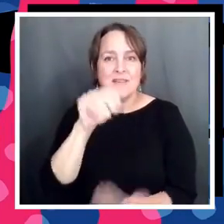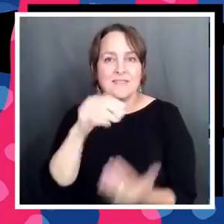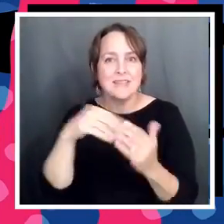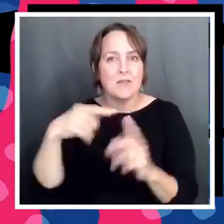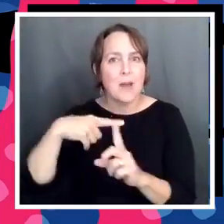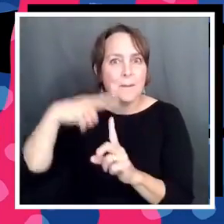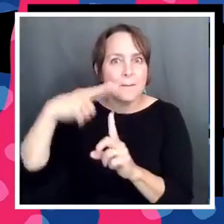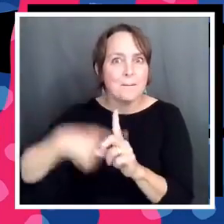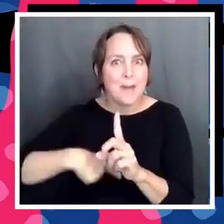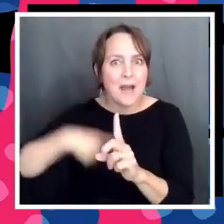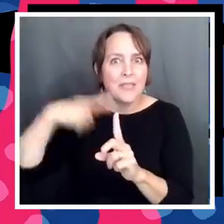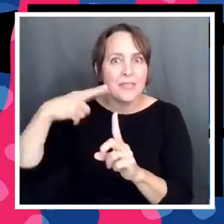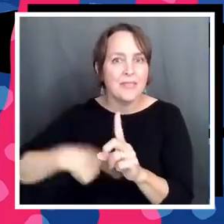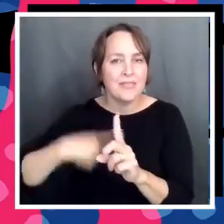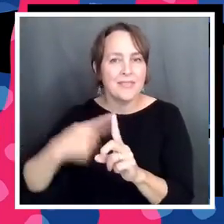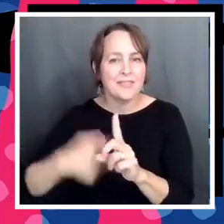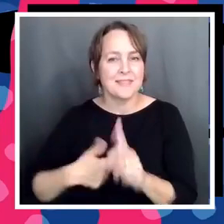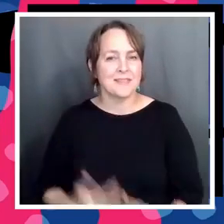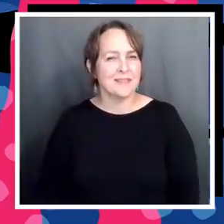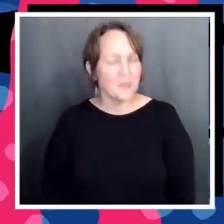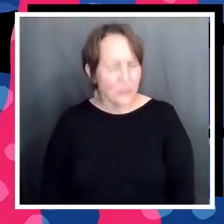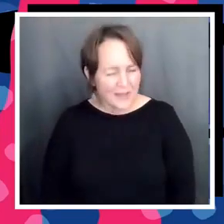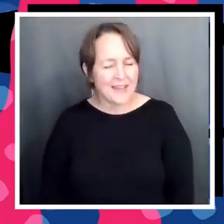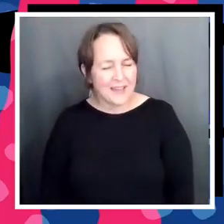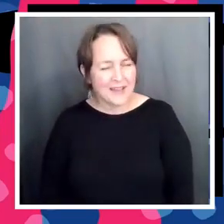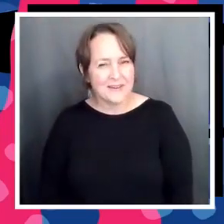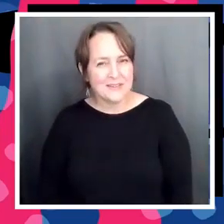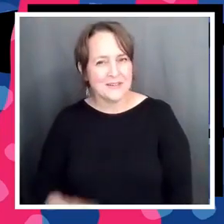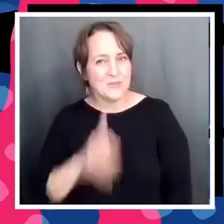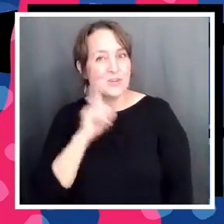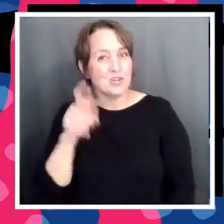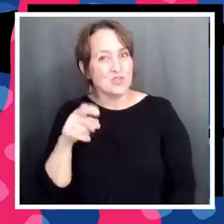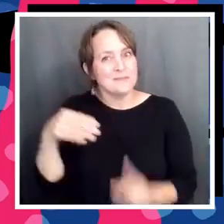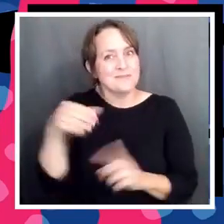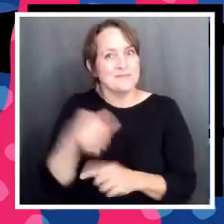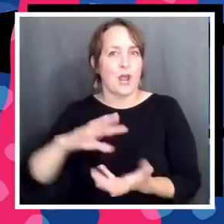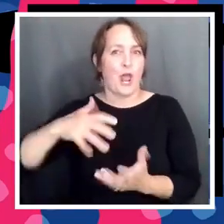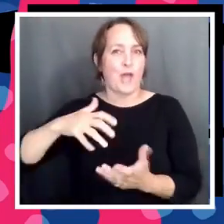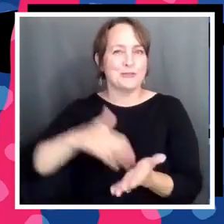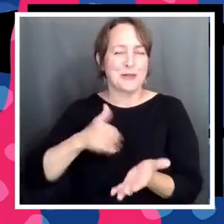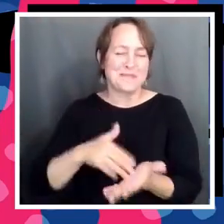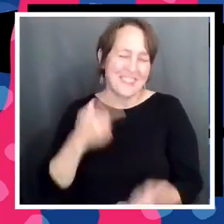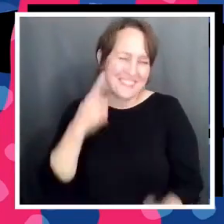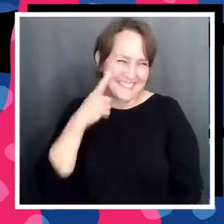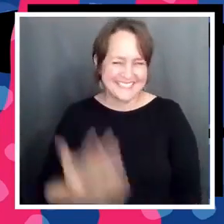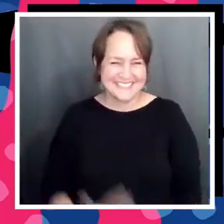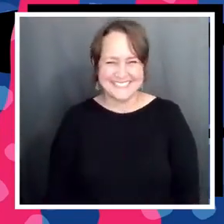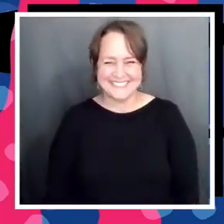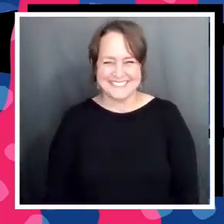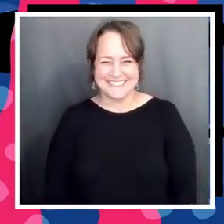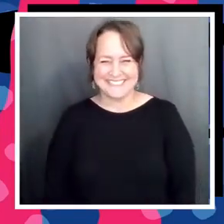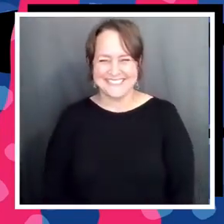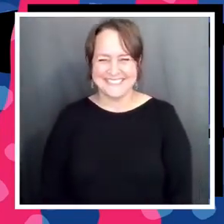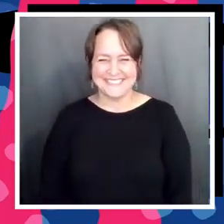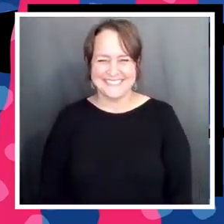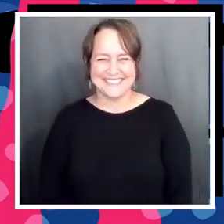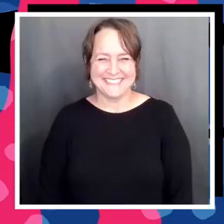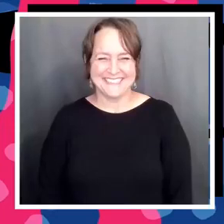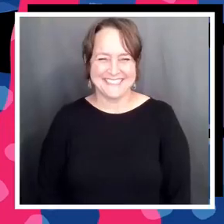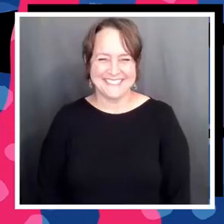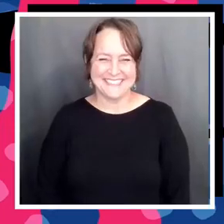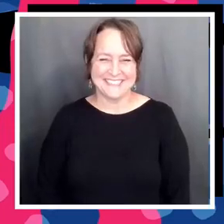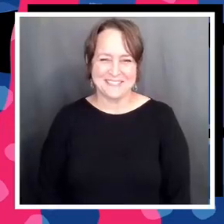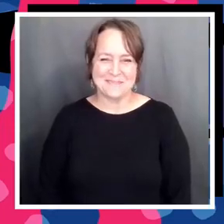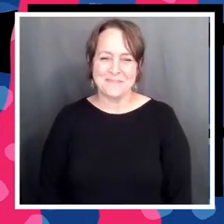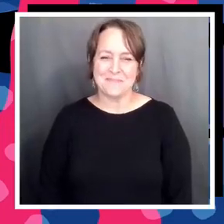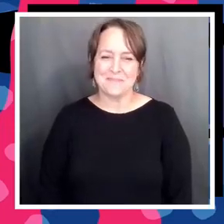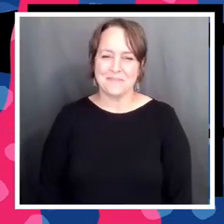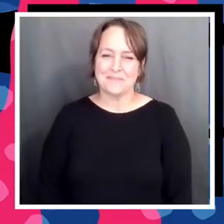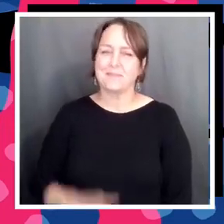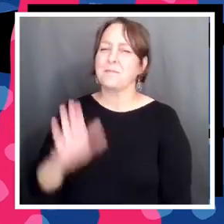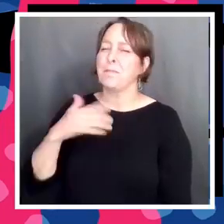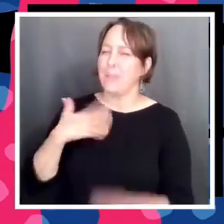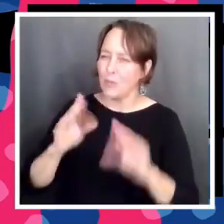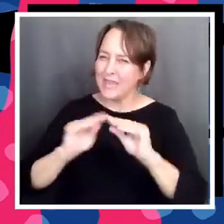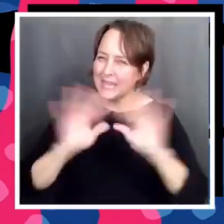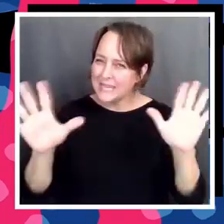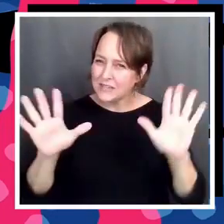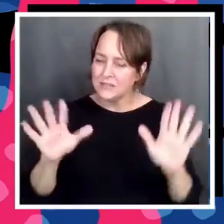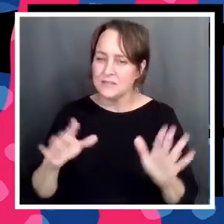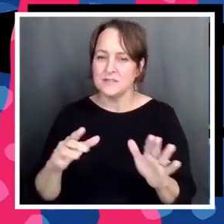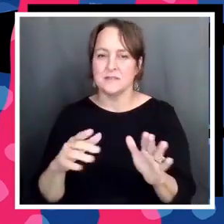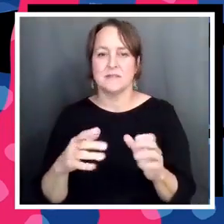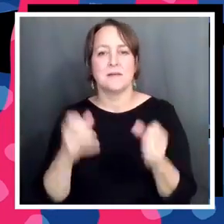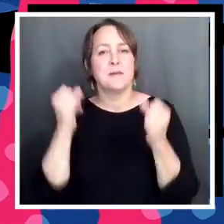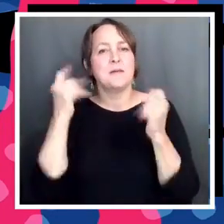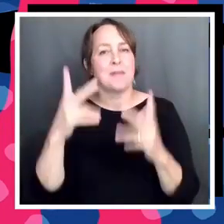MEANS IN JAMIE'S FAMILY THIS